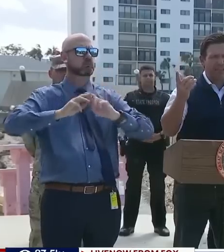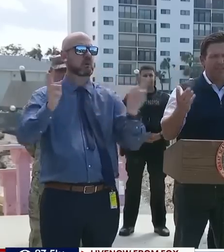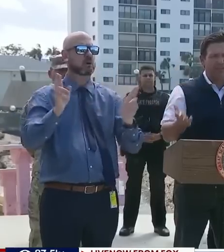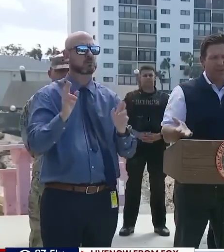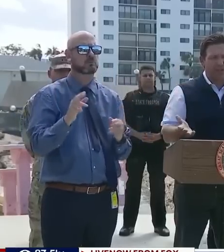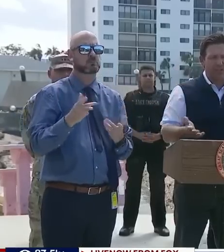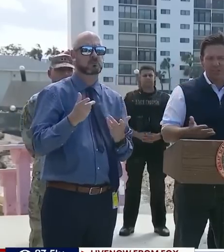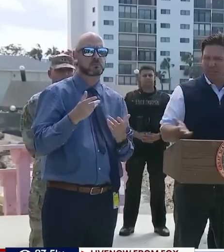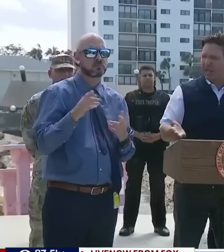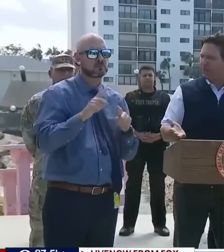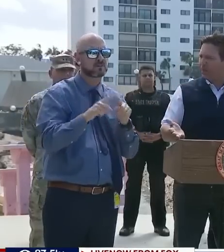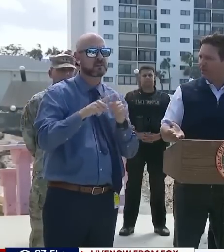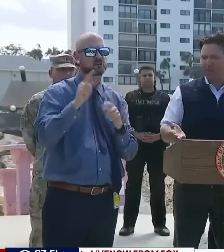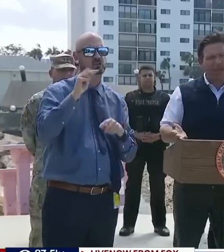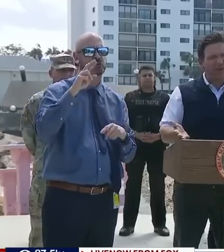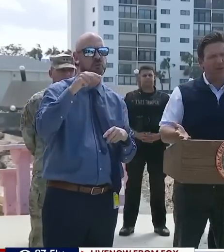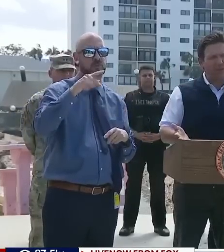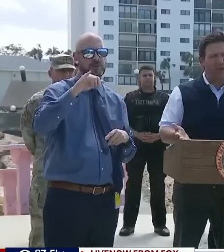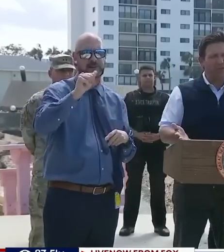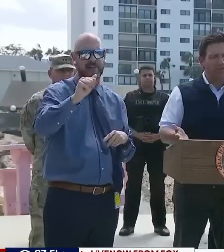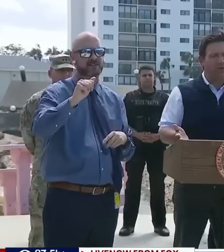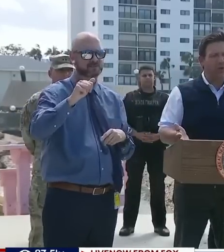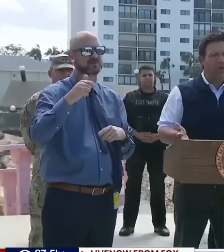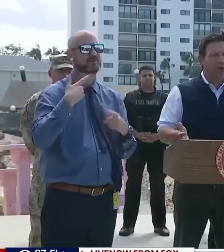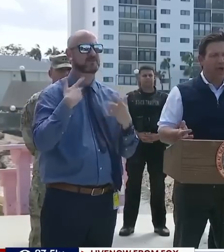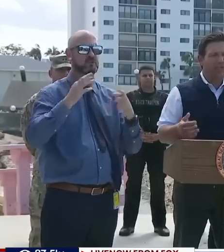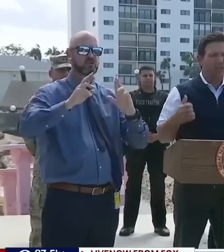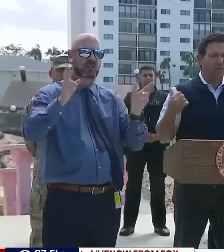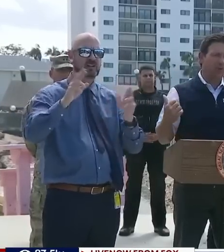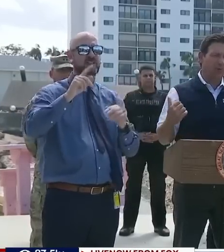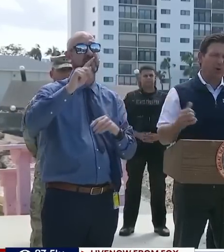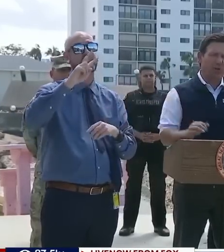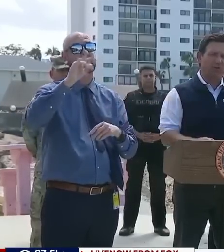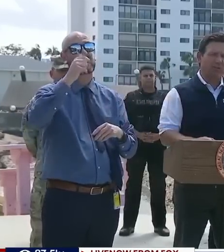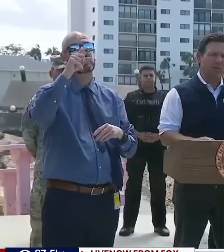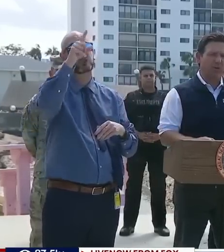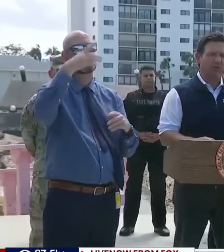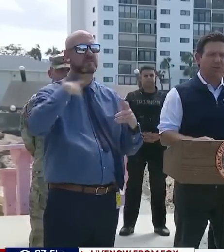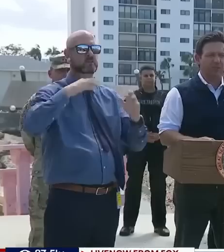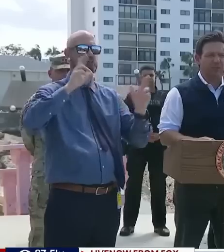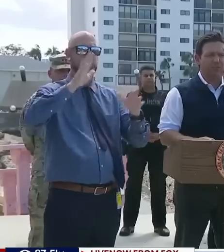in different parts of the state. I think they had Tropicana Field. massive numbers of folks. and then